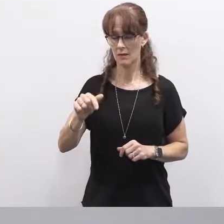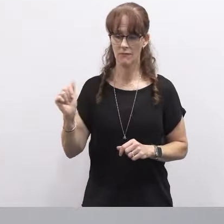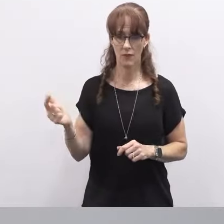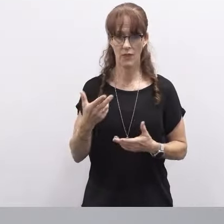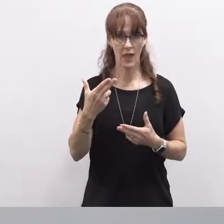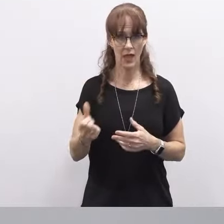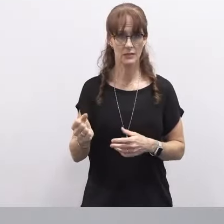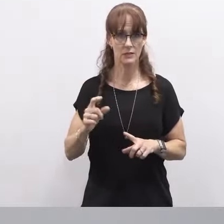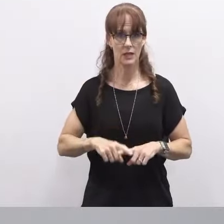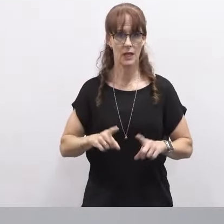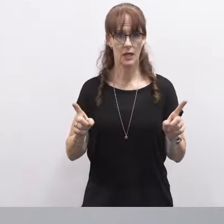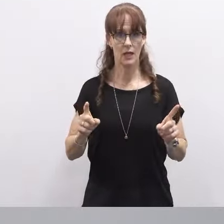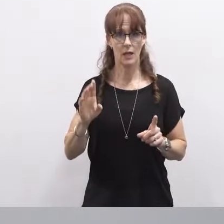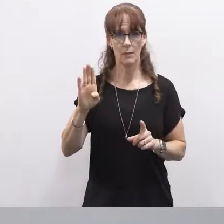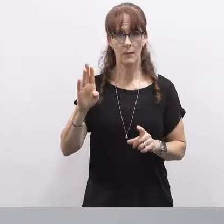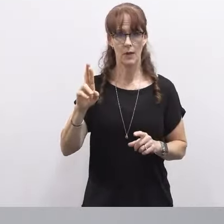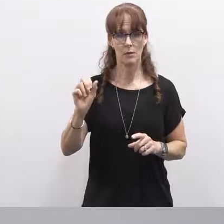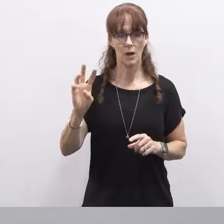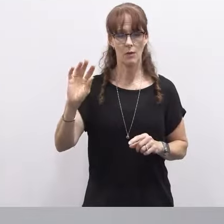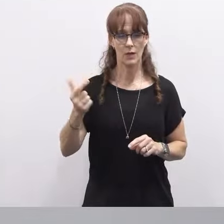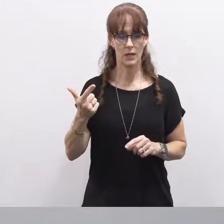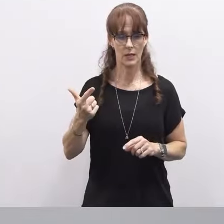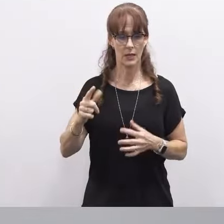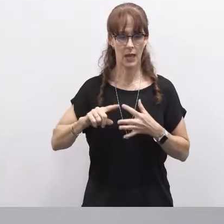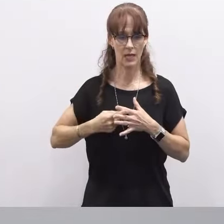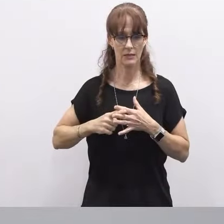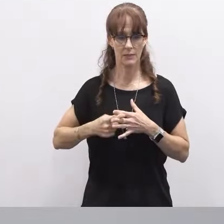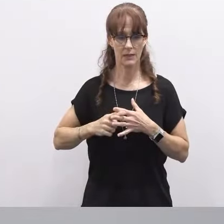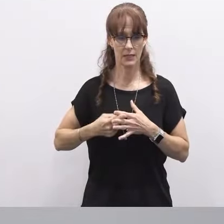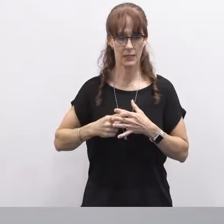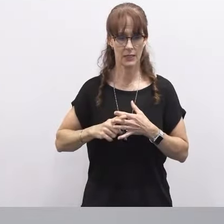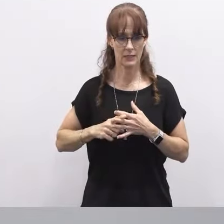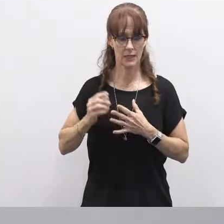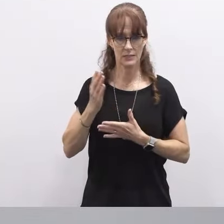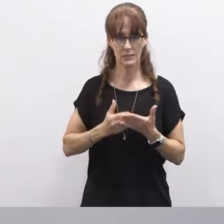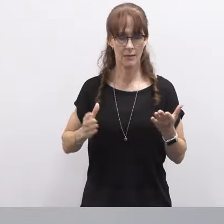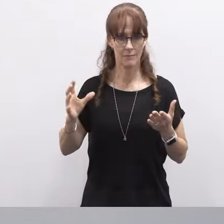with the exception of Browning, Browning was right at the beginning. And somehow I missed that.